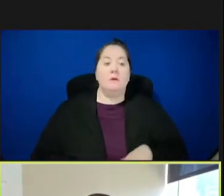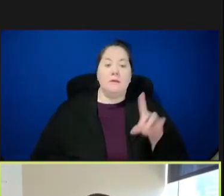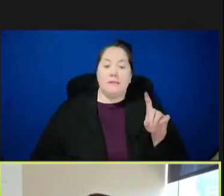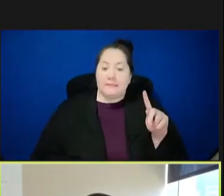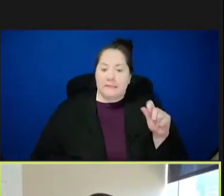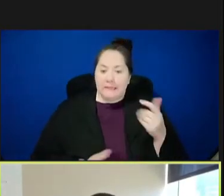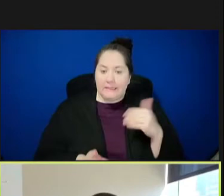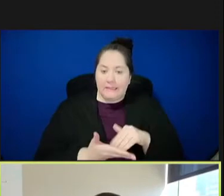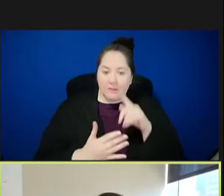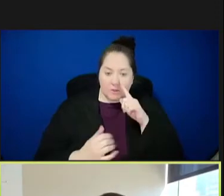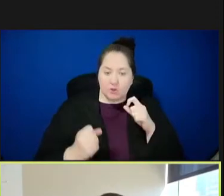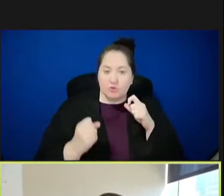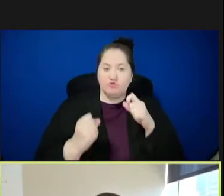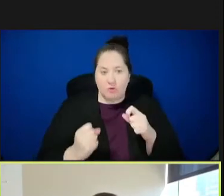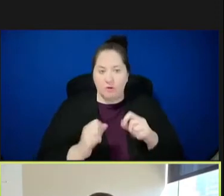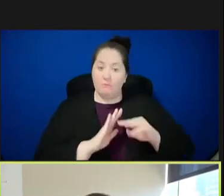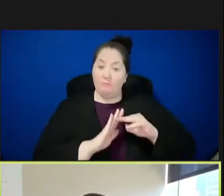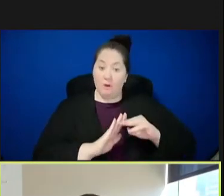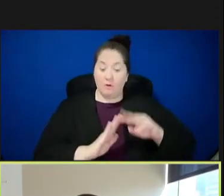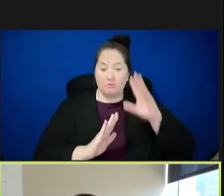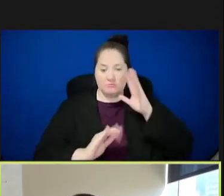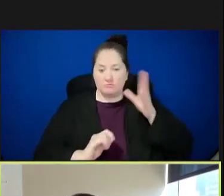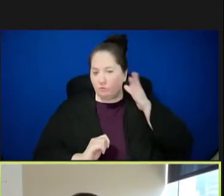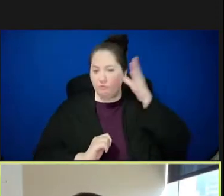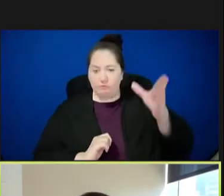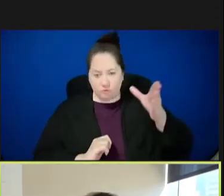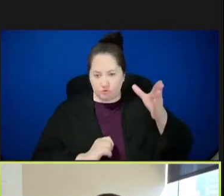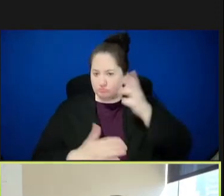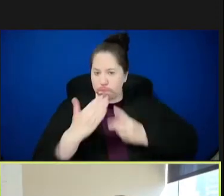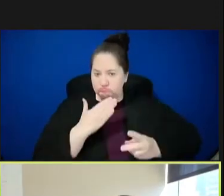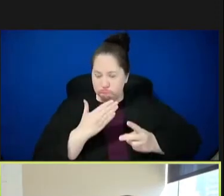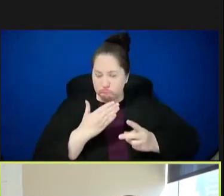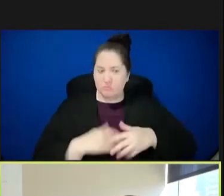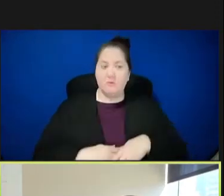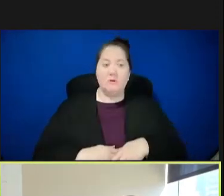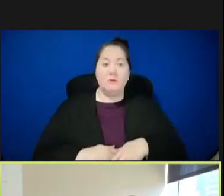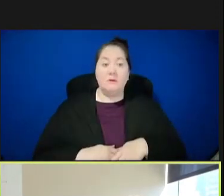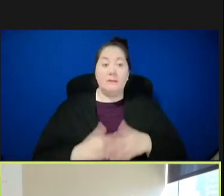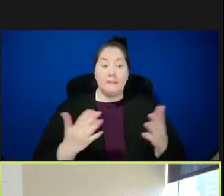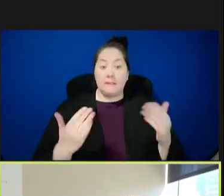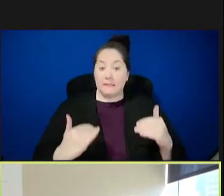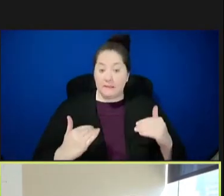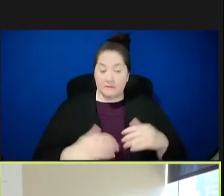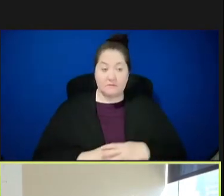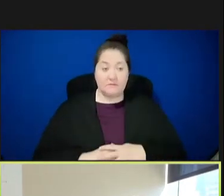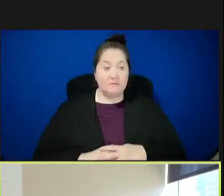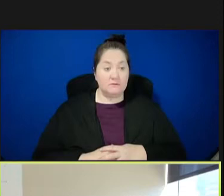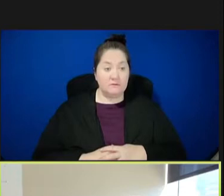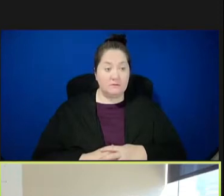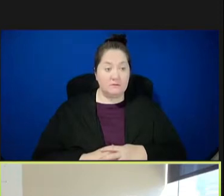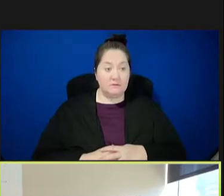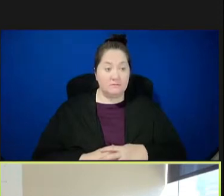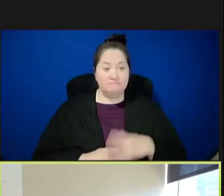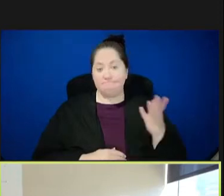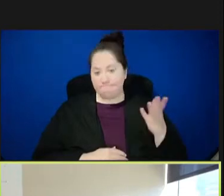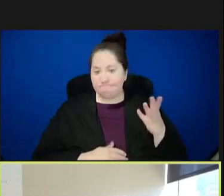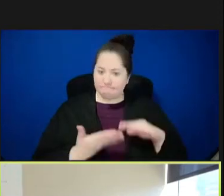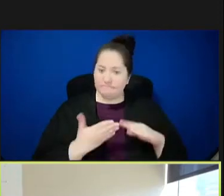our models for future predictions. And so on the next slide, I'd like to thank my CIPI-funded